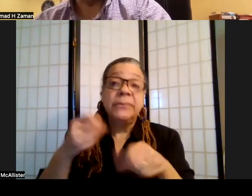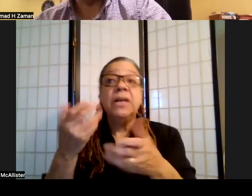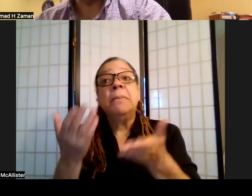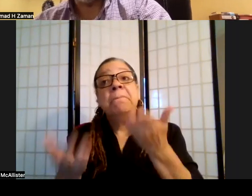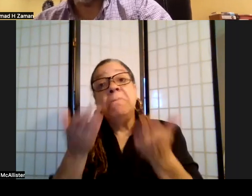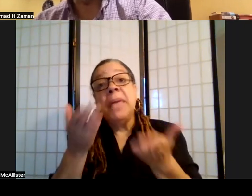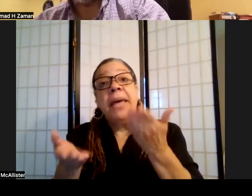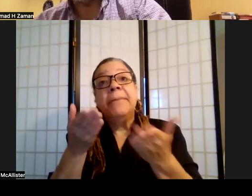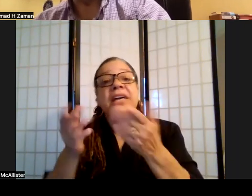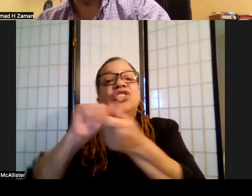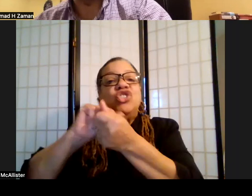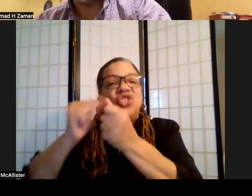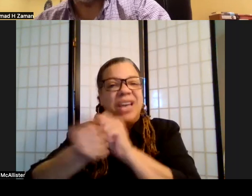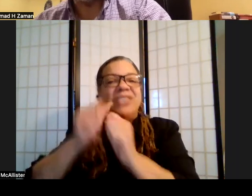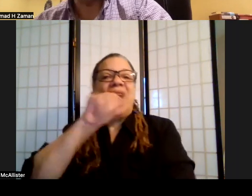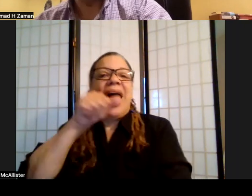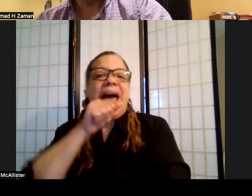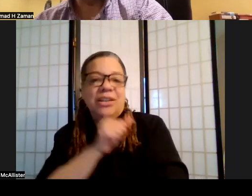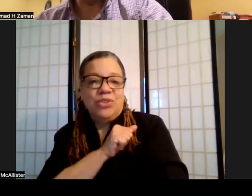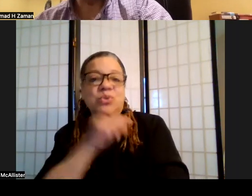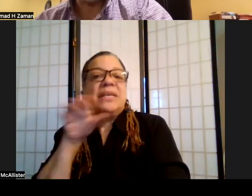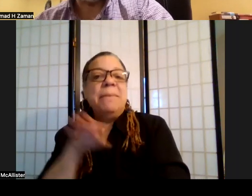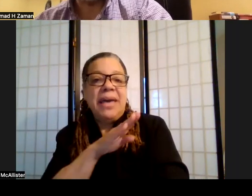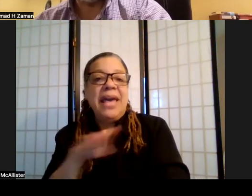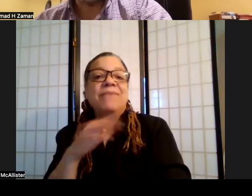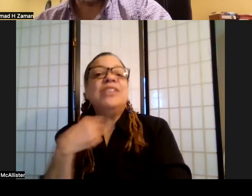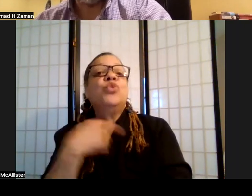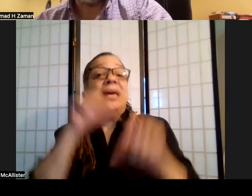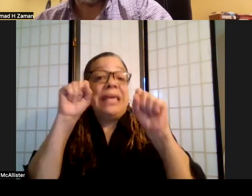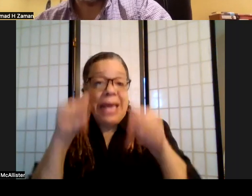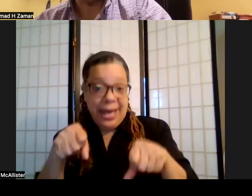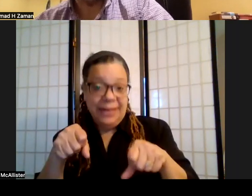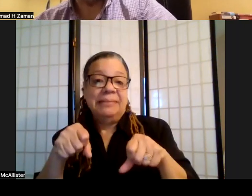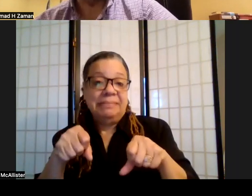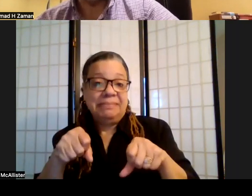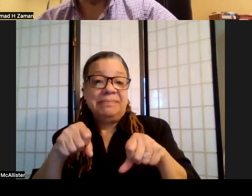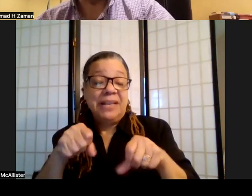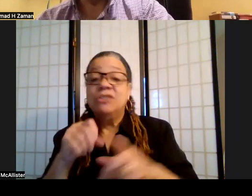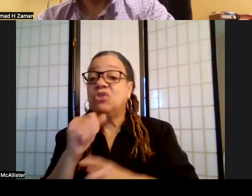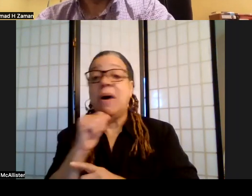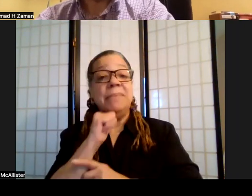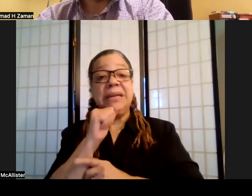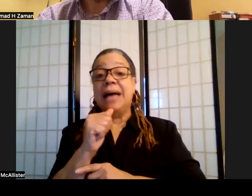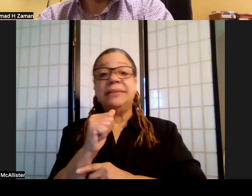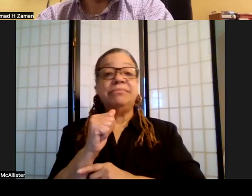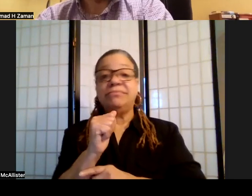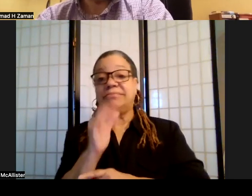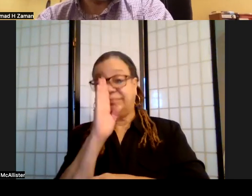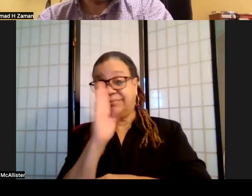change attitudes and behaviors. So, so I am, I am not at all-- I would say if customers-- I'm certainly concerned,